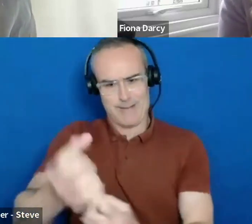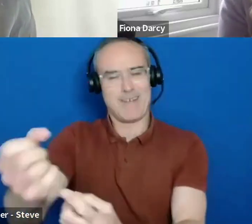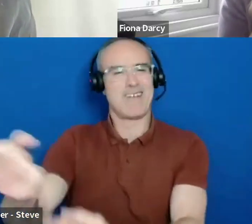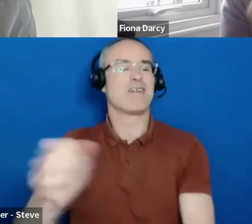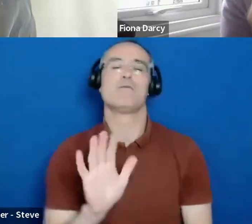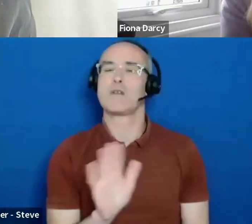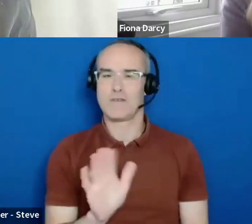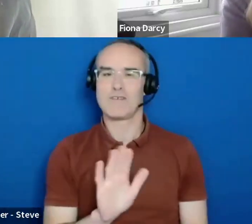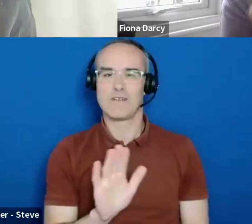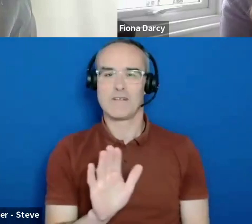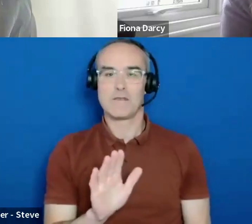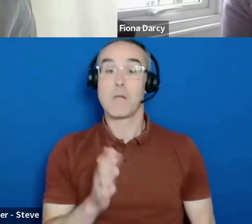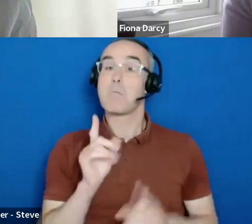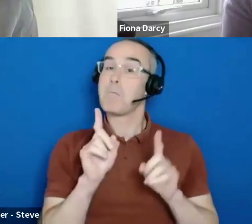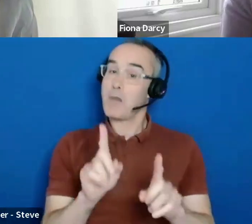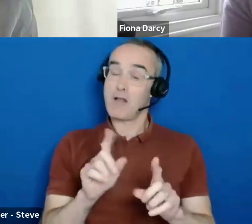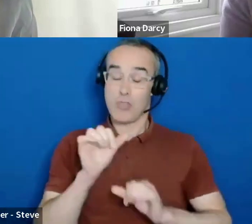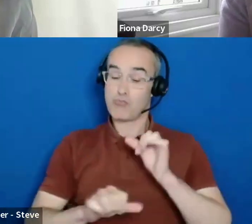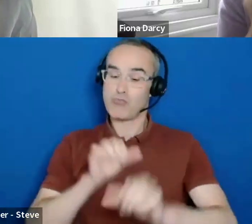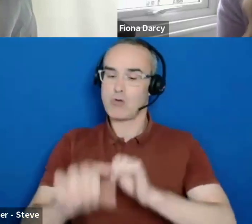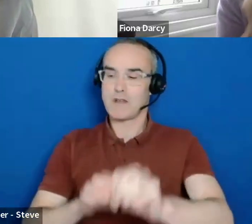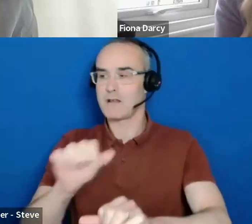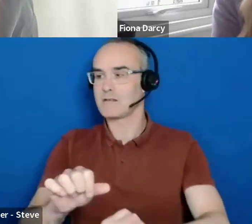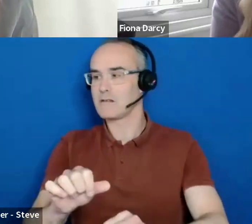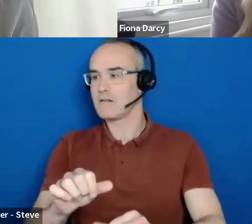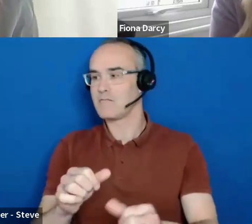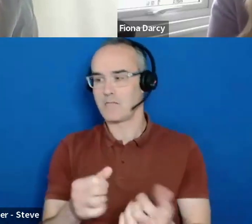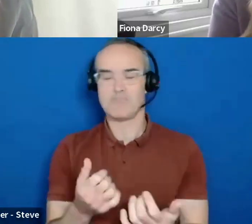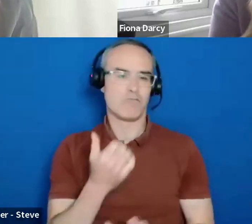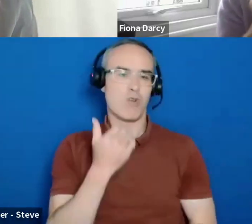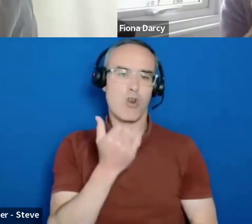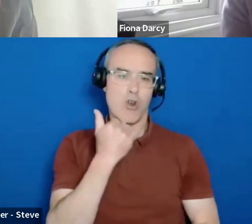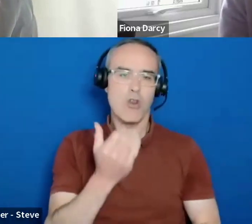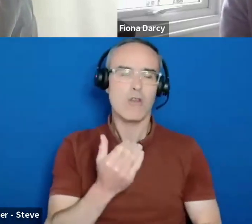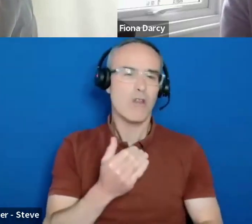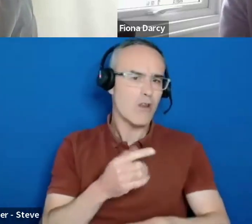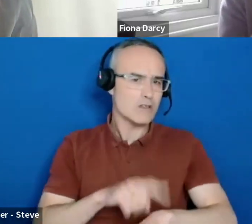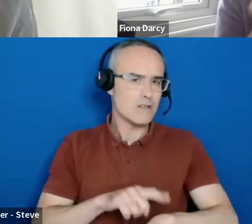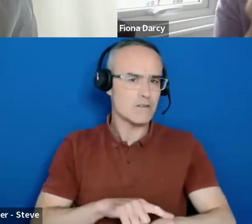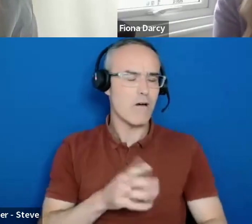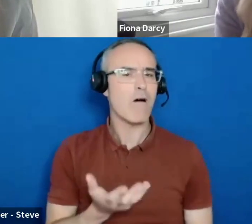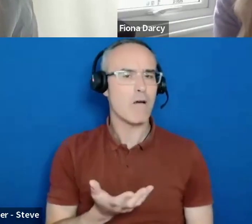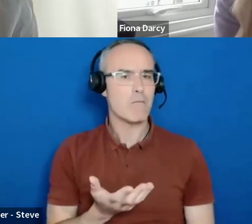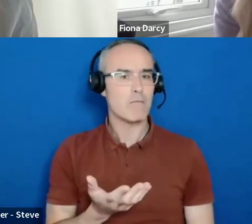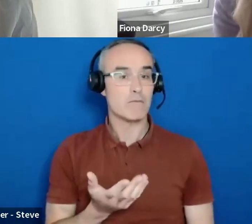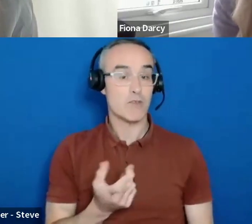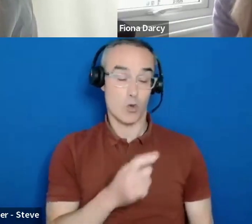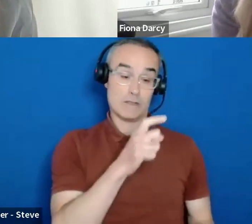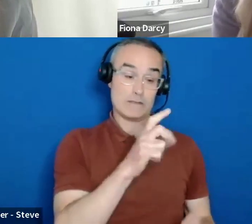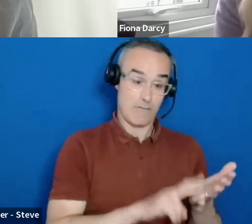the process does take a lot of time. So even though you only submit a CV and a statement and then usually have one interview,